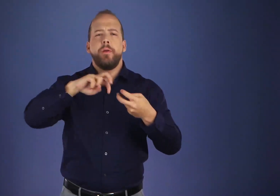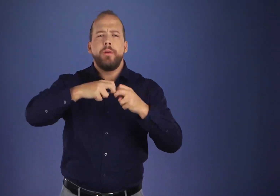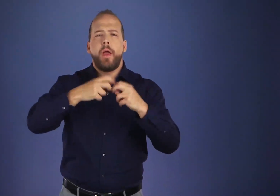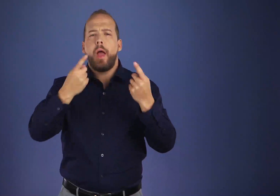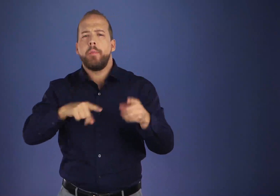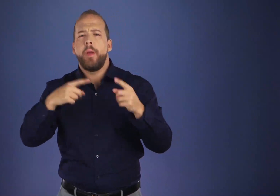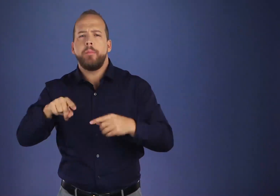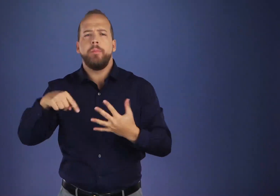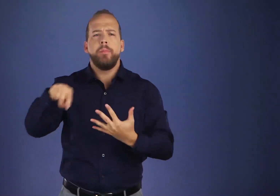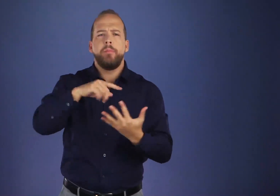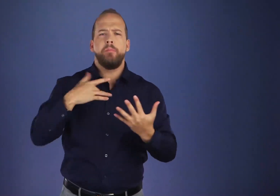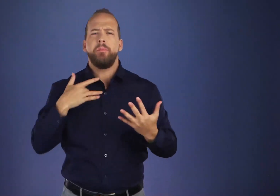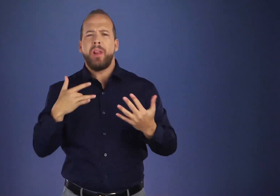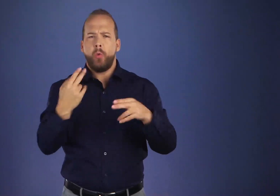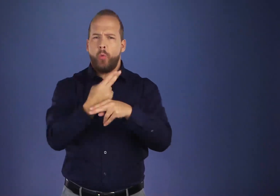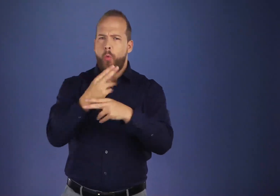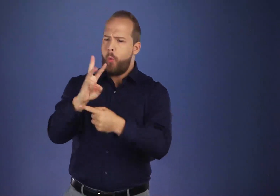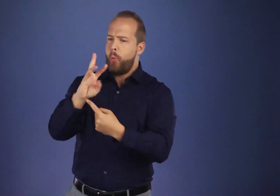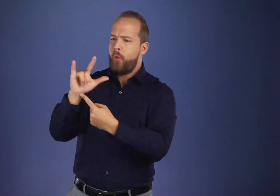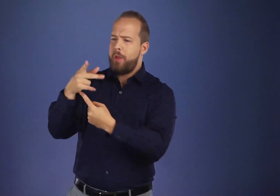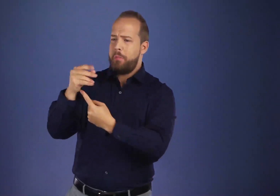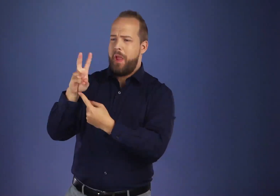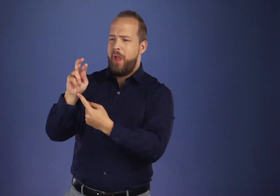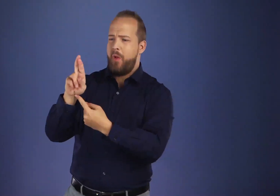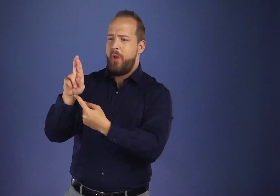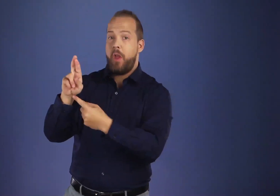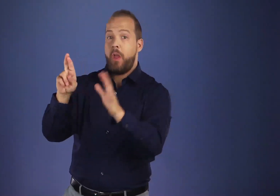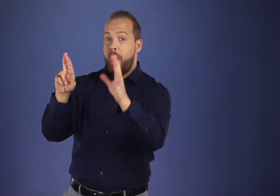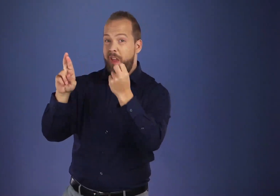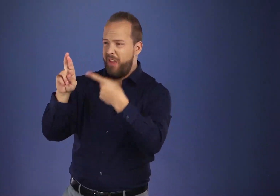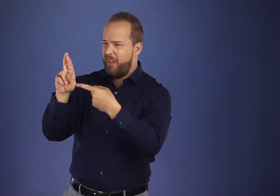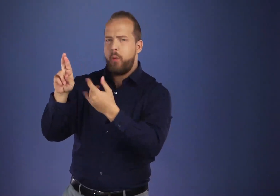Our whole trouble had been the misuse of willpower.